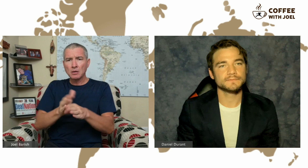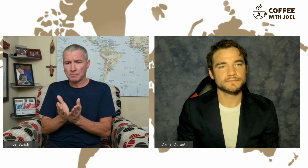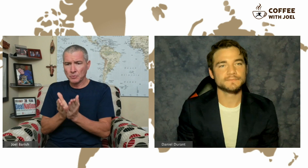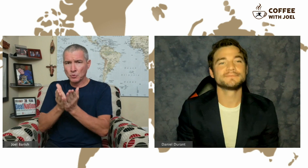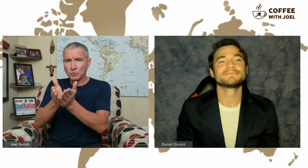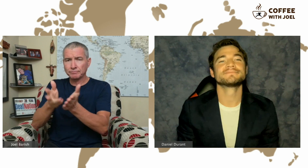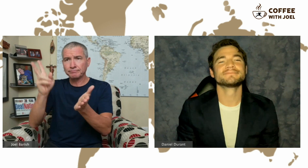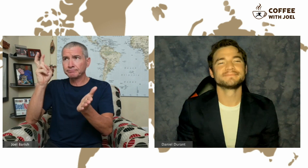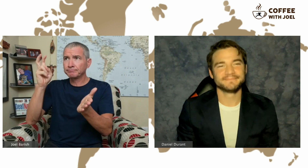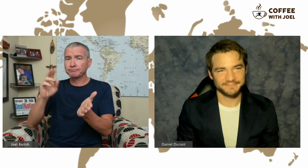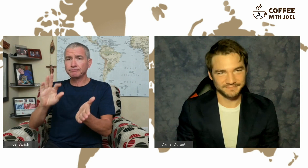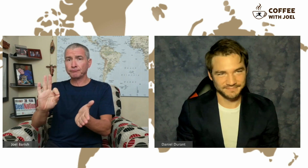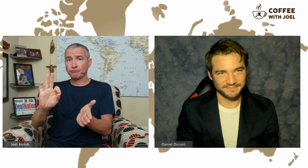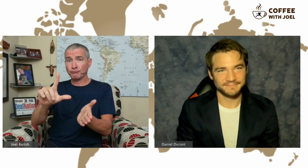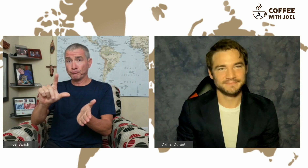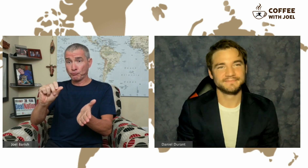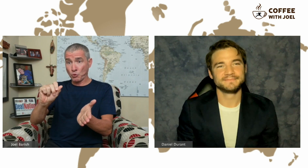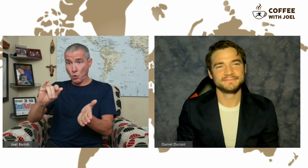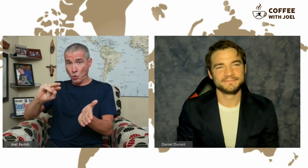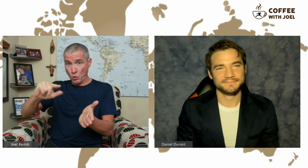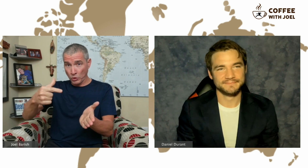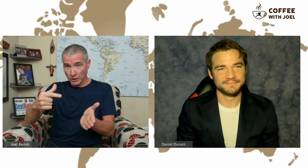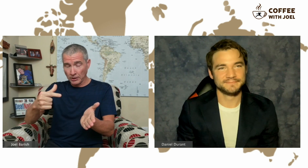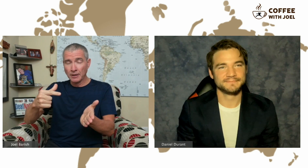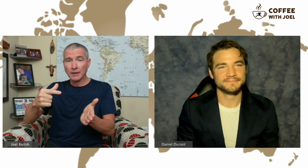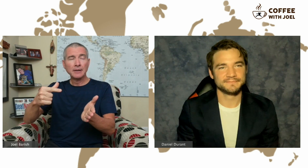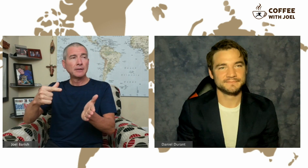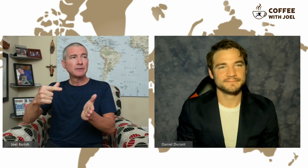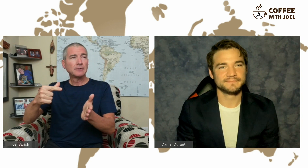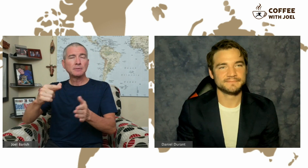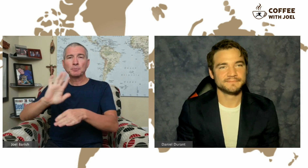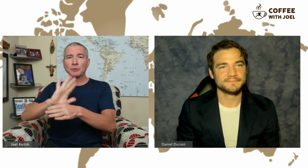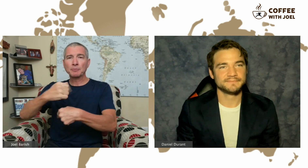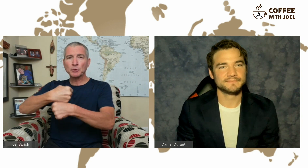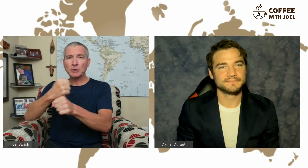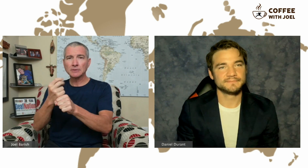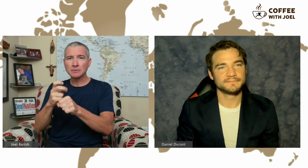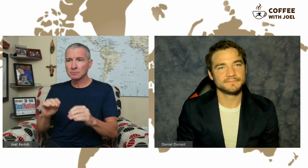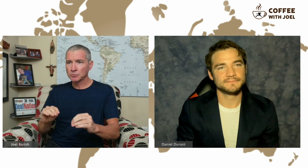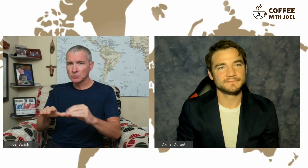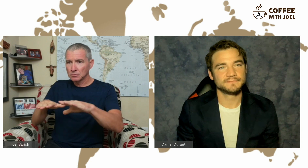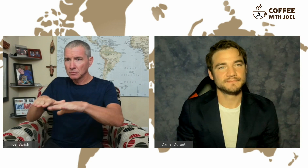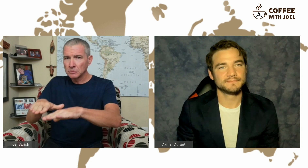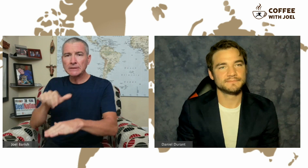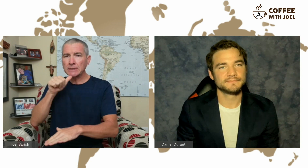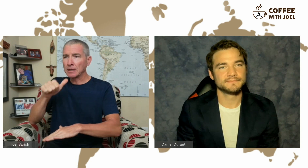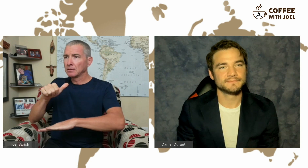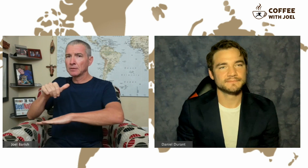you were on a boat, floating while making the film and production.